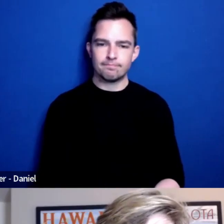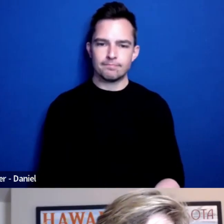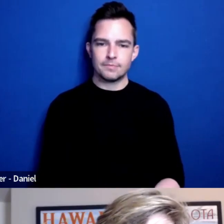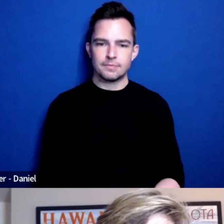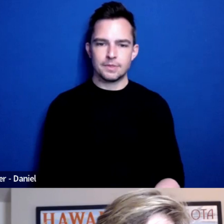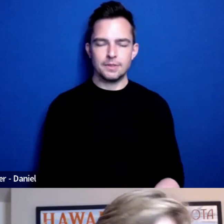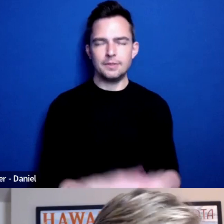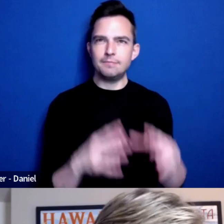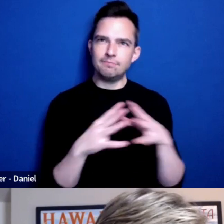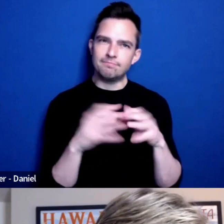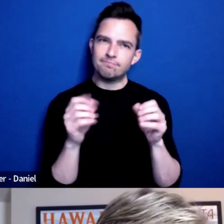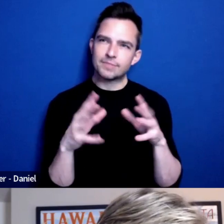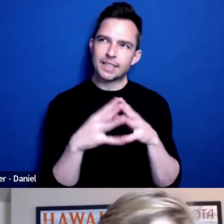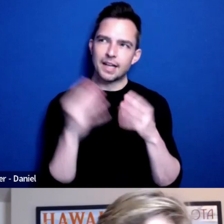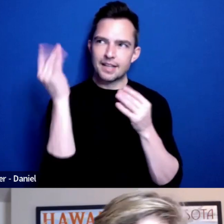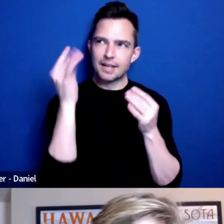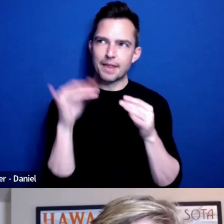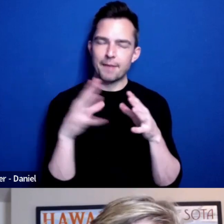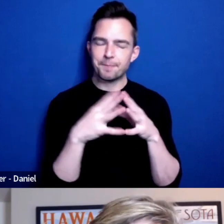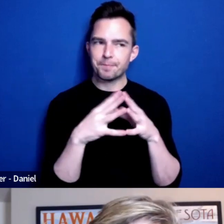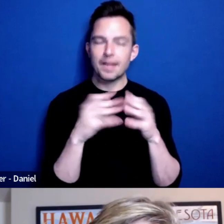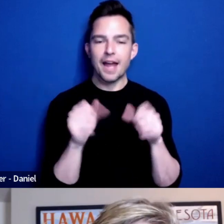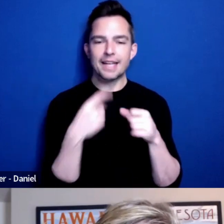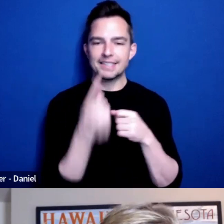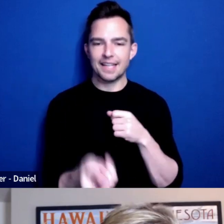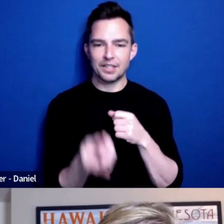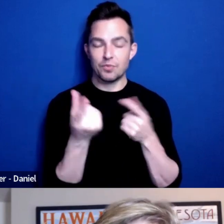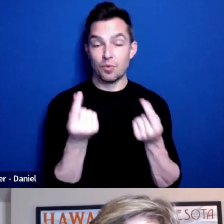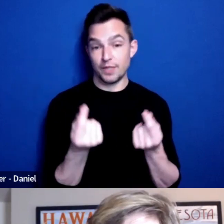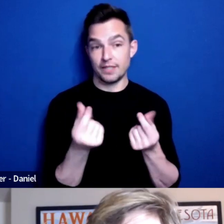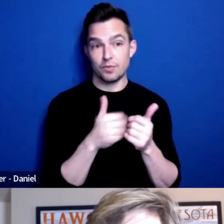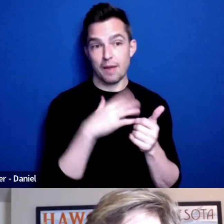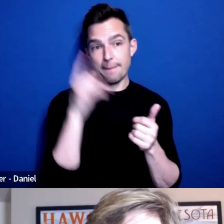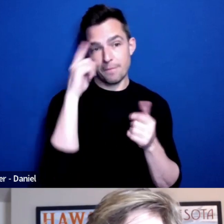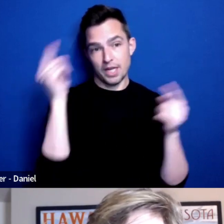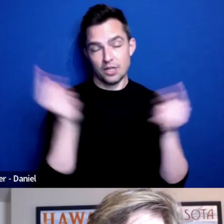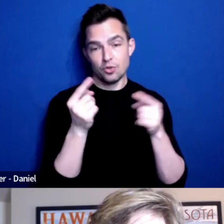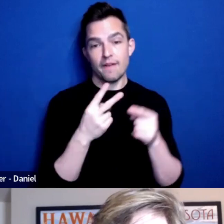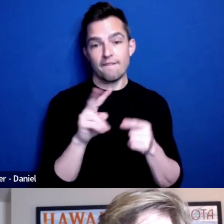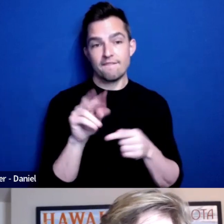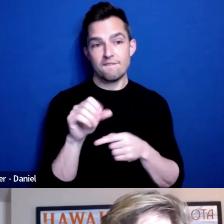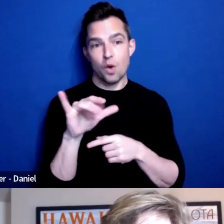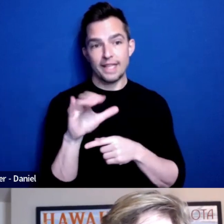Carole Starr: Okay, so let's think about that. Well, I can tell you what we did with my Brain Injury Coices group, that